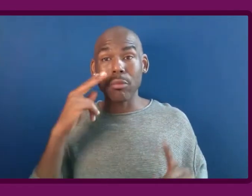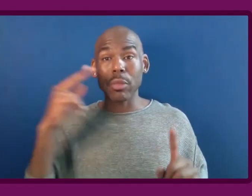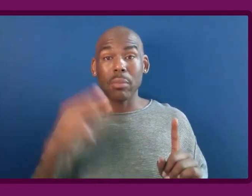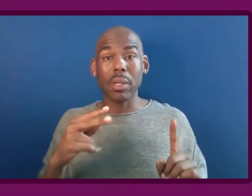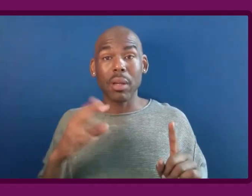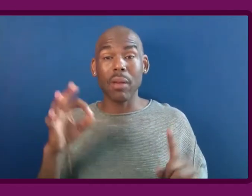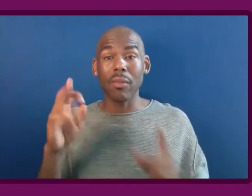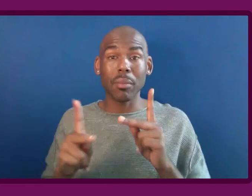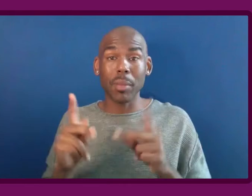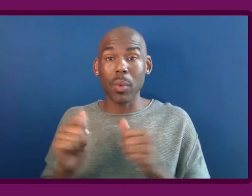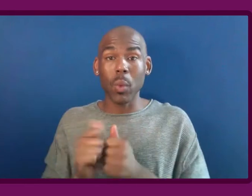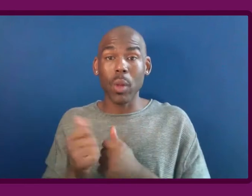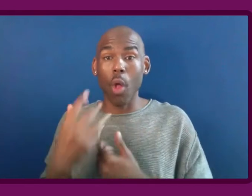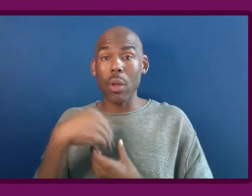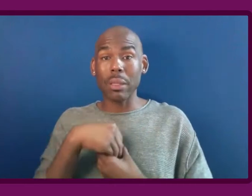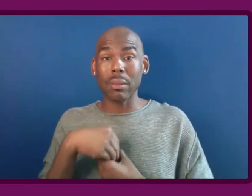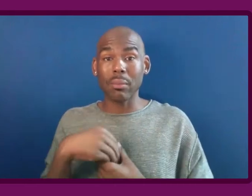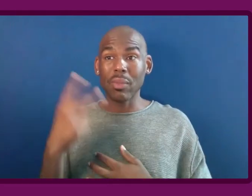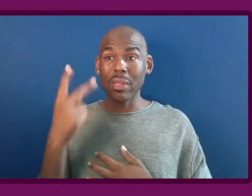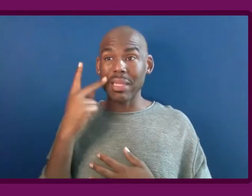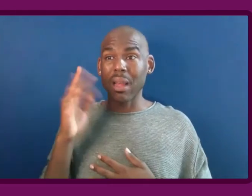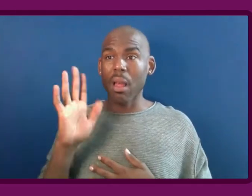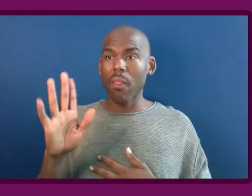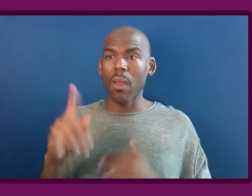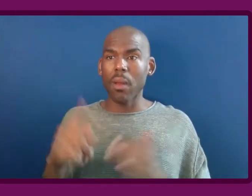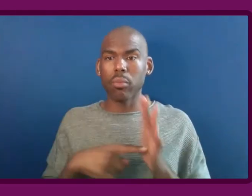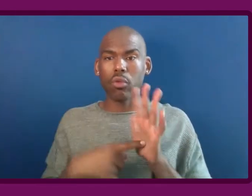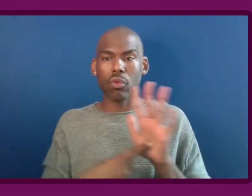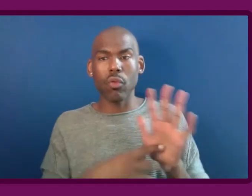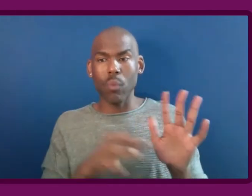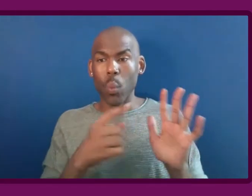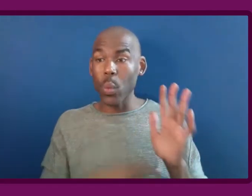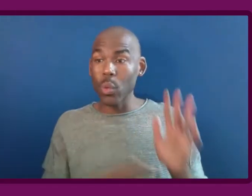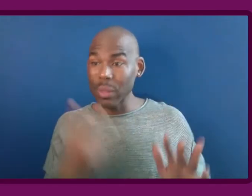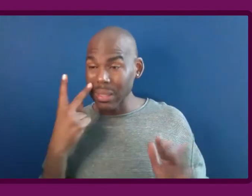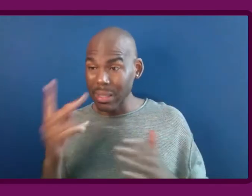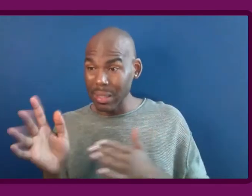seeing the perspective of people with autism, seeing the portrayal of what they saw in the